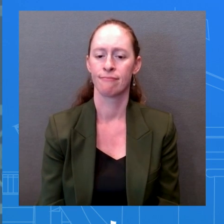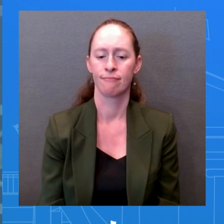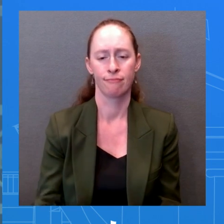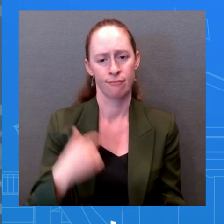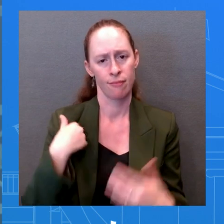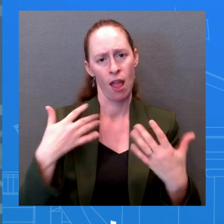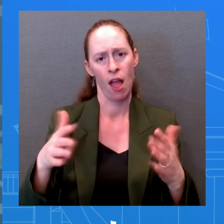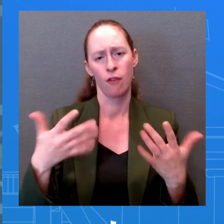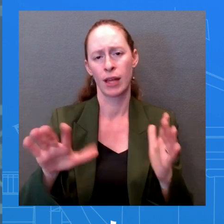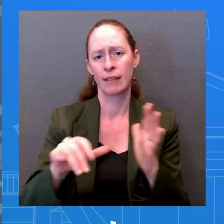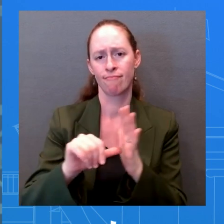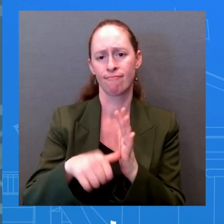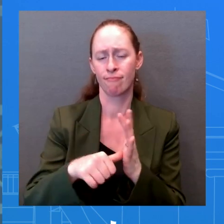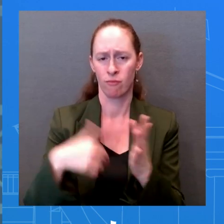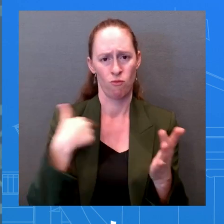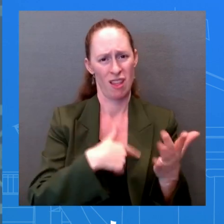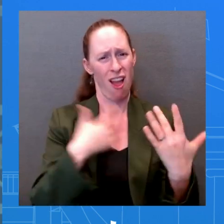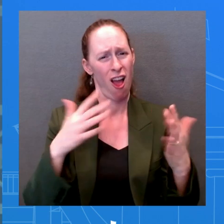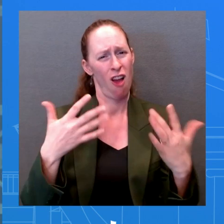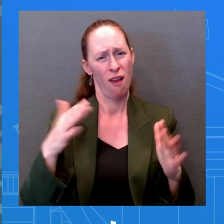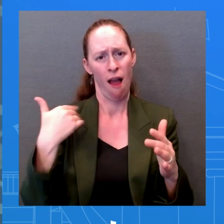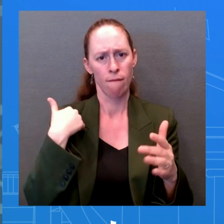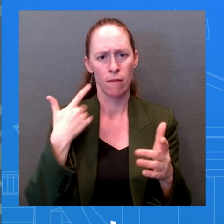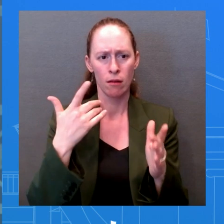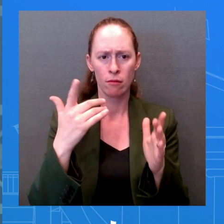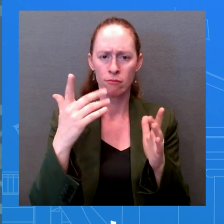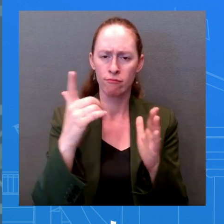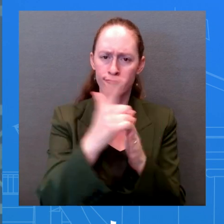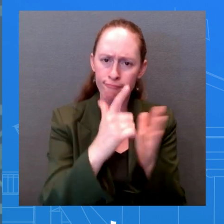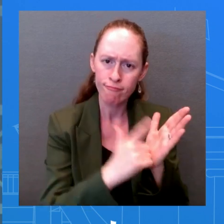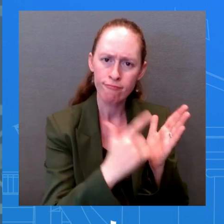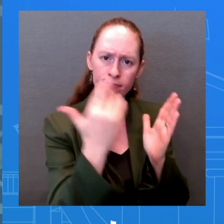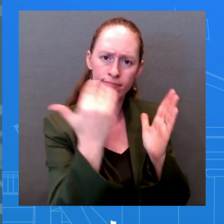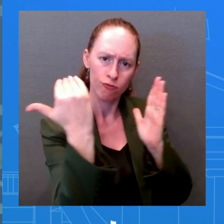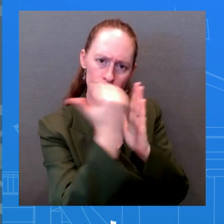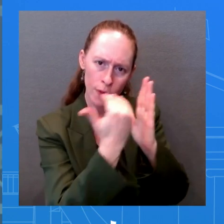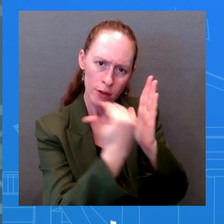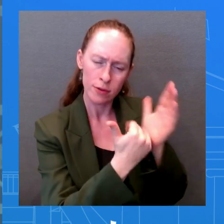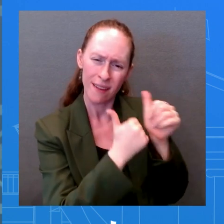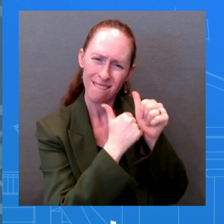There's a legal way of doing this and -- for managing migrants.